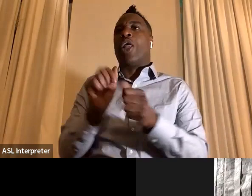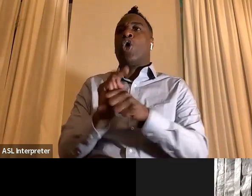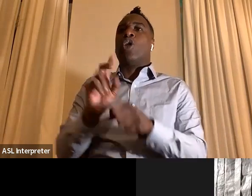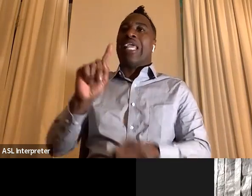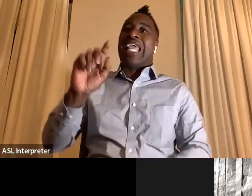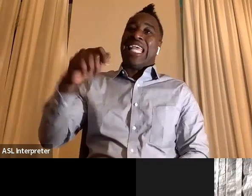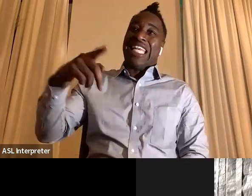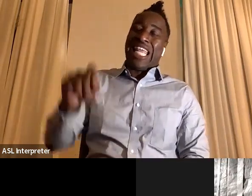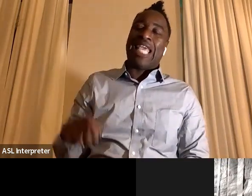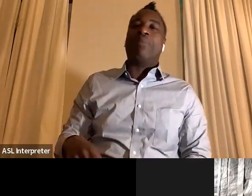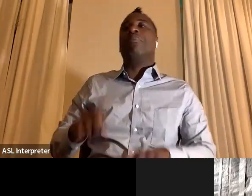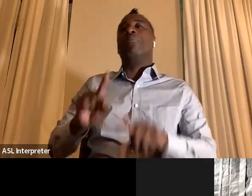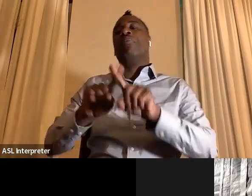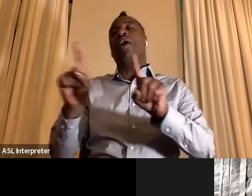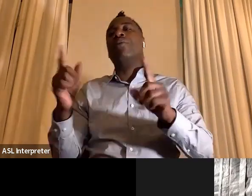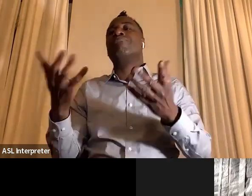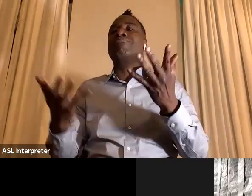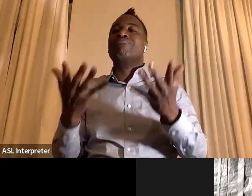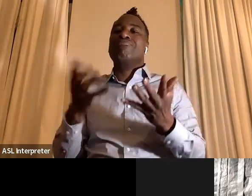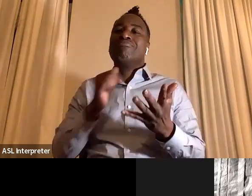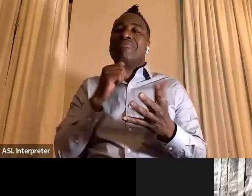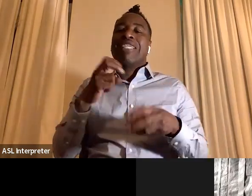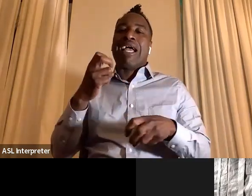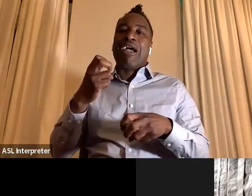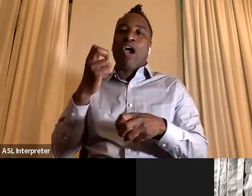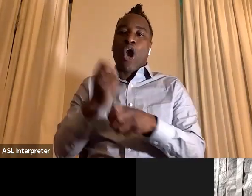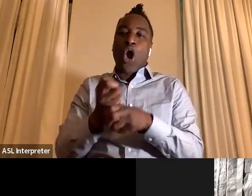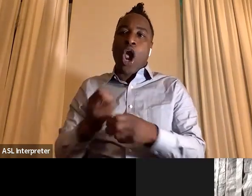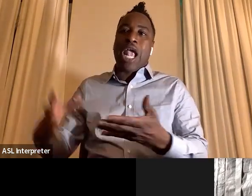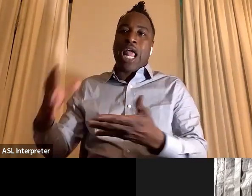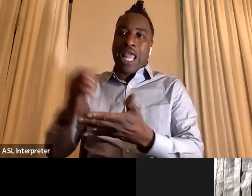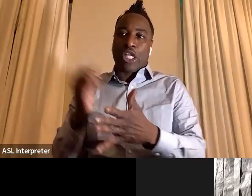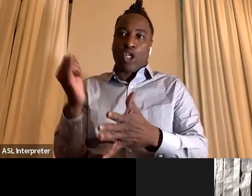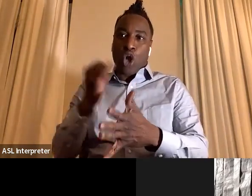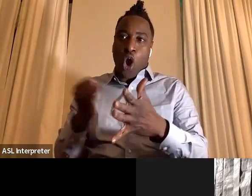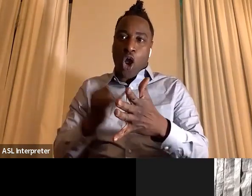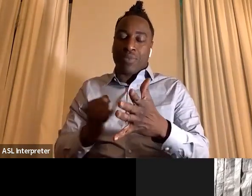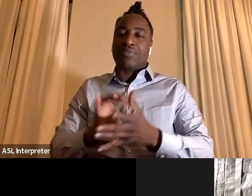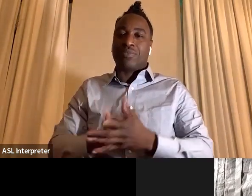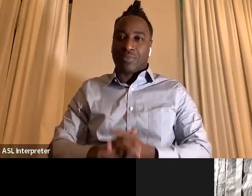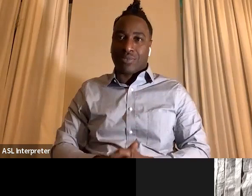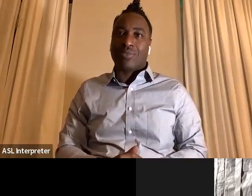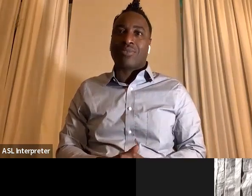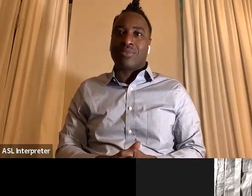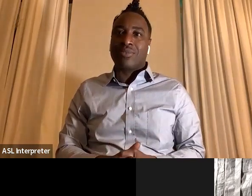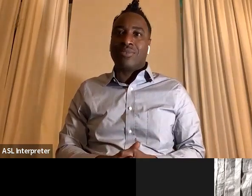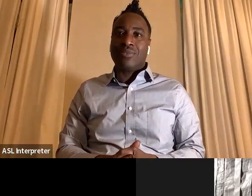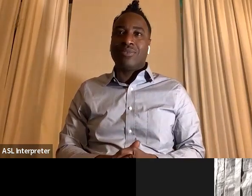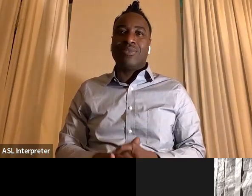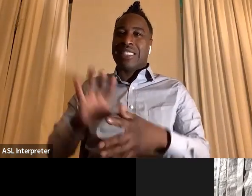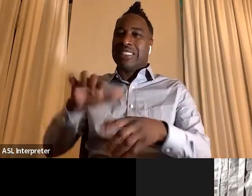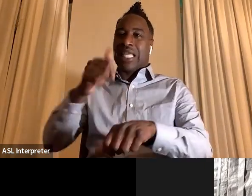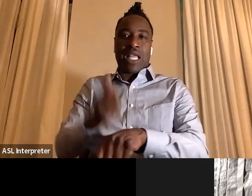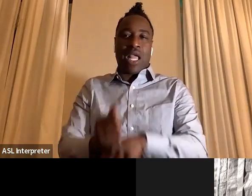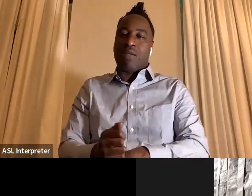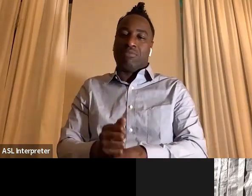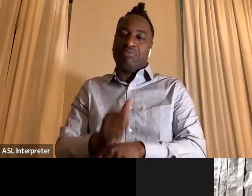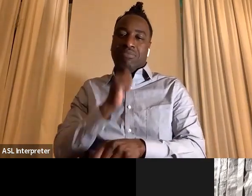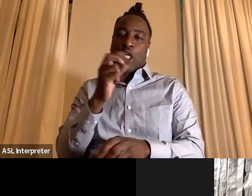but yeah, it was. It wasn't difficult collecting and it wasn't difficult. Putting it together like that is also very light.